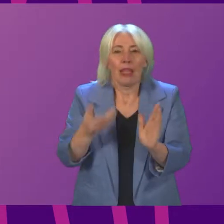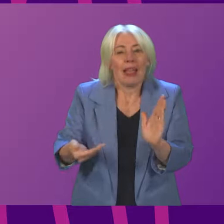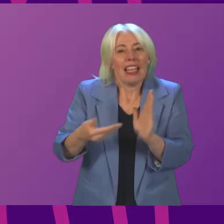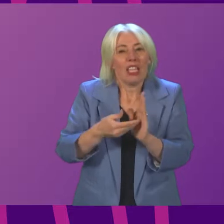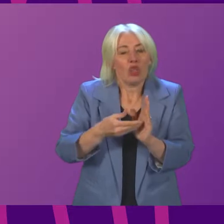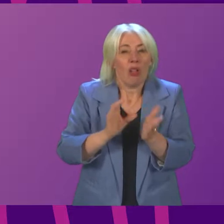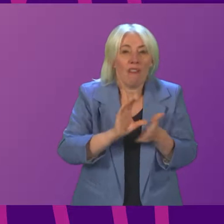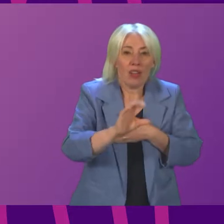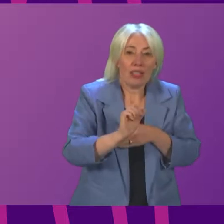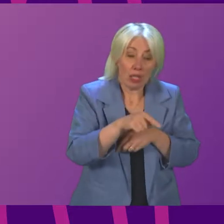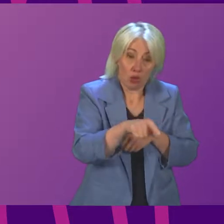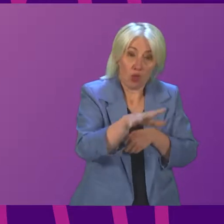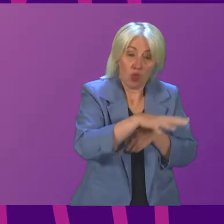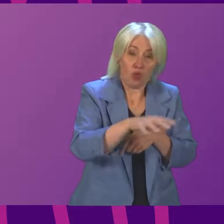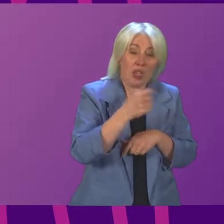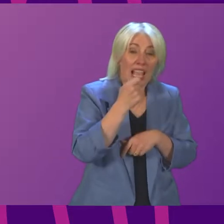We have recently announced some additional funding for the dental sector.